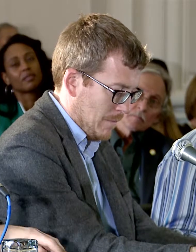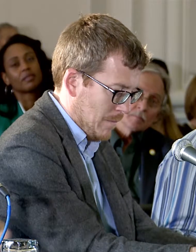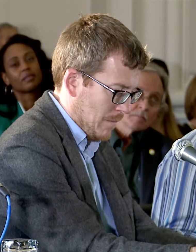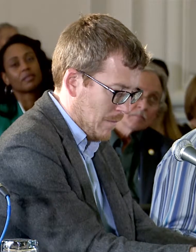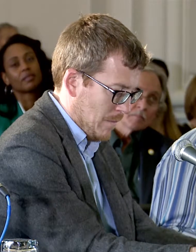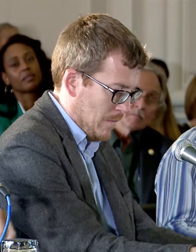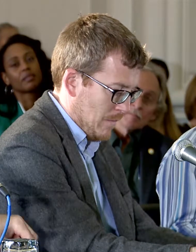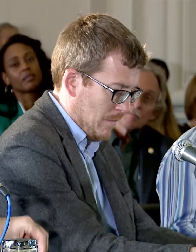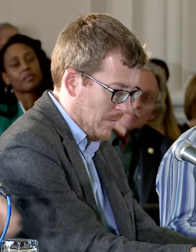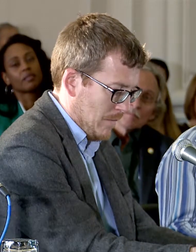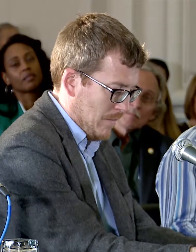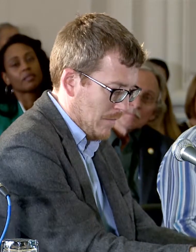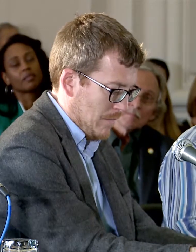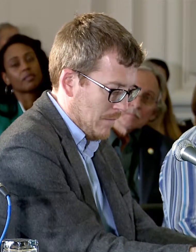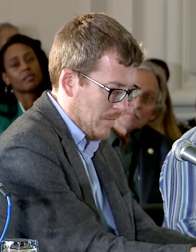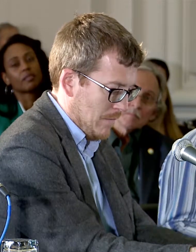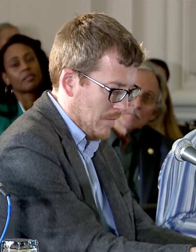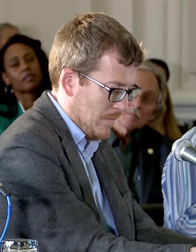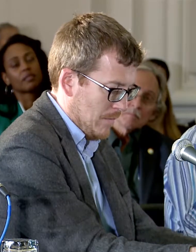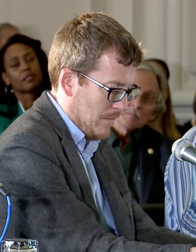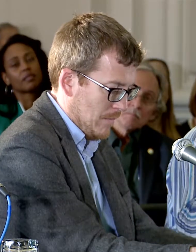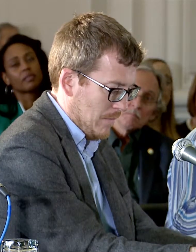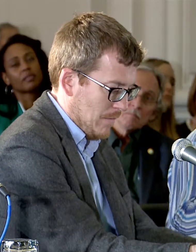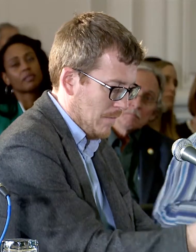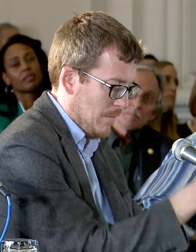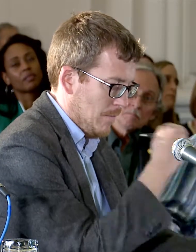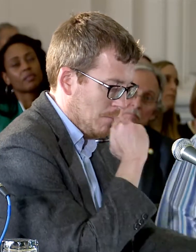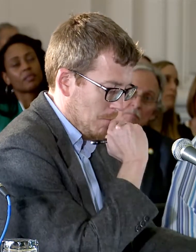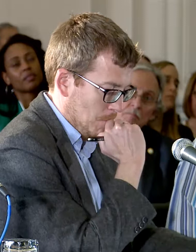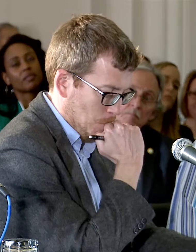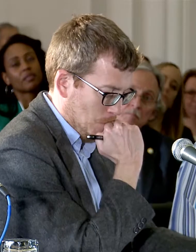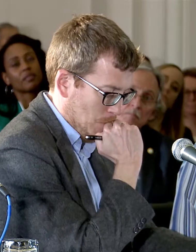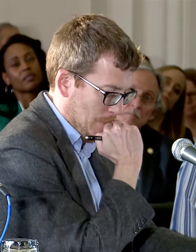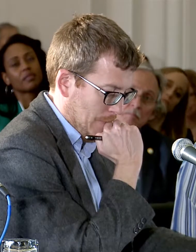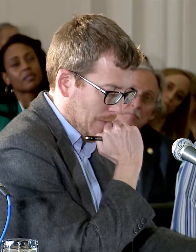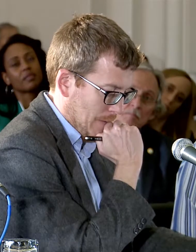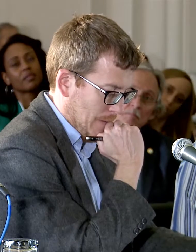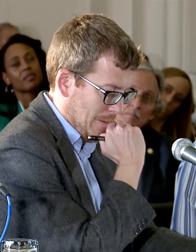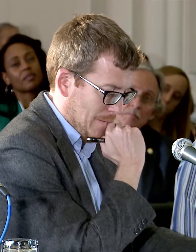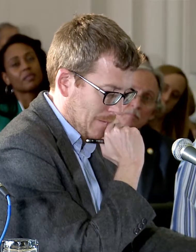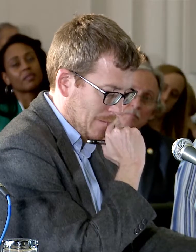through the rounds of feedback, because that can be fraught with a lot of challenges